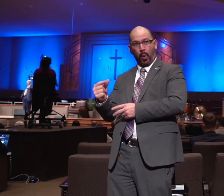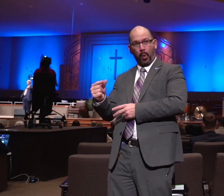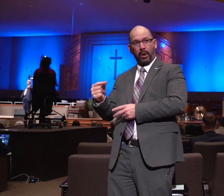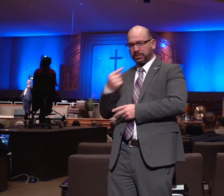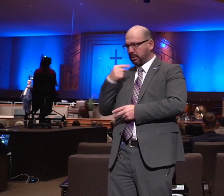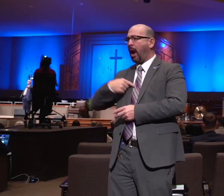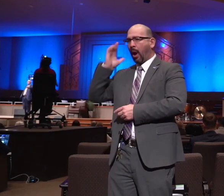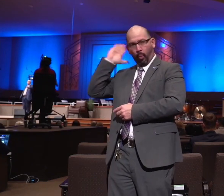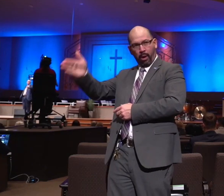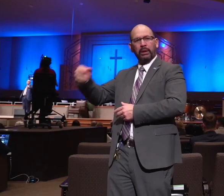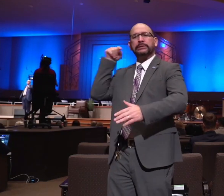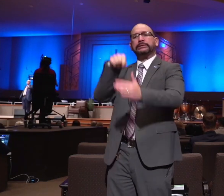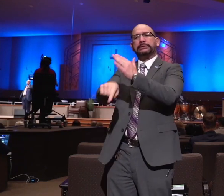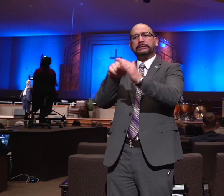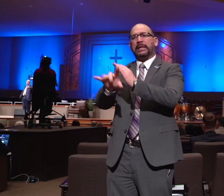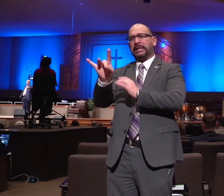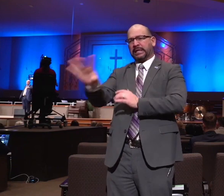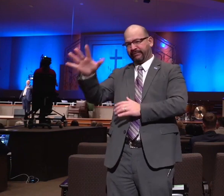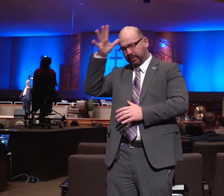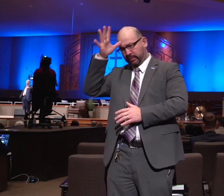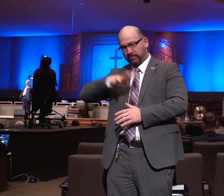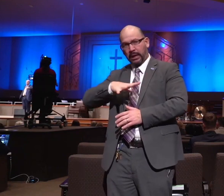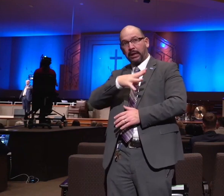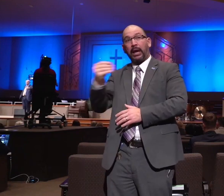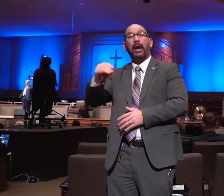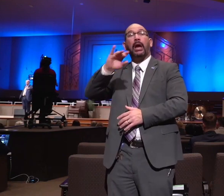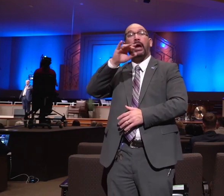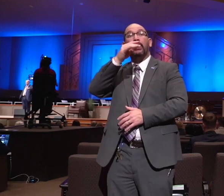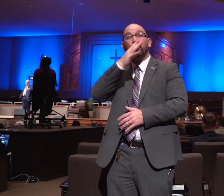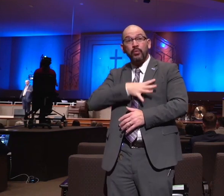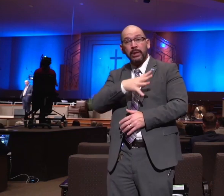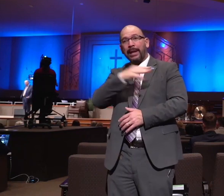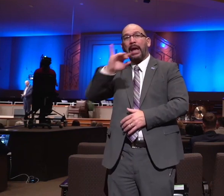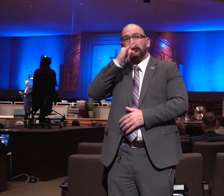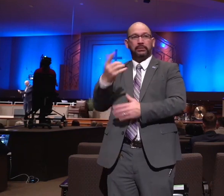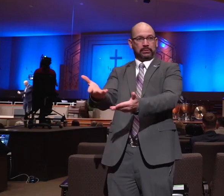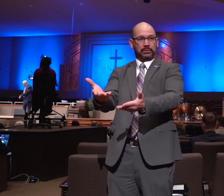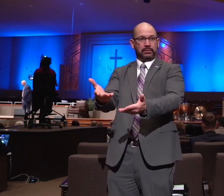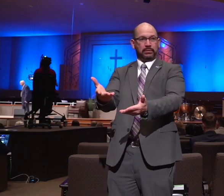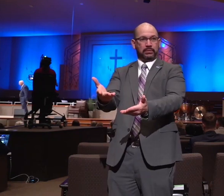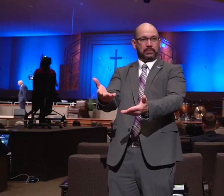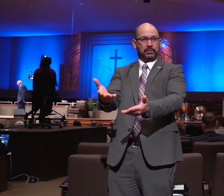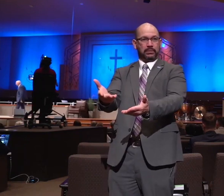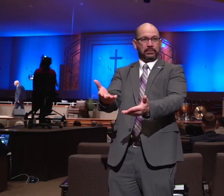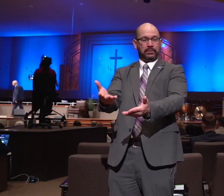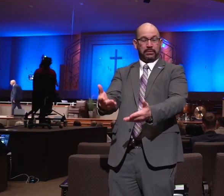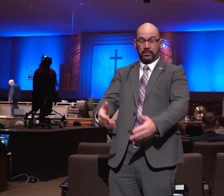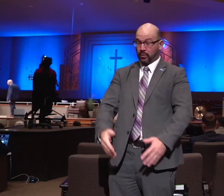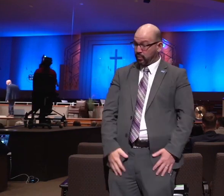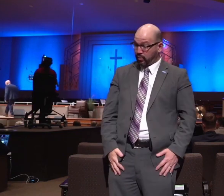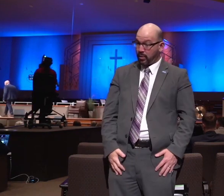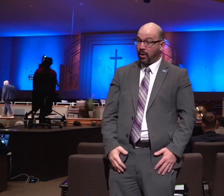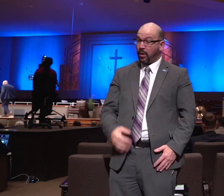women men children animals